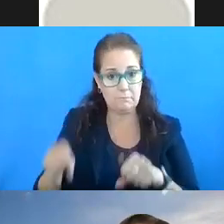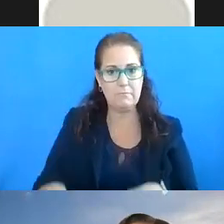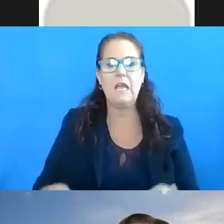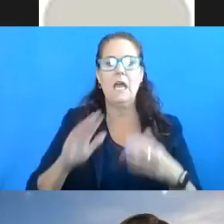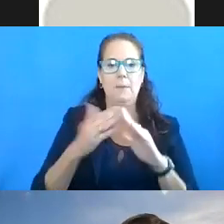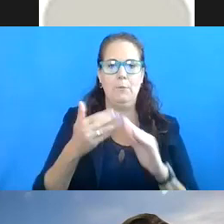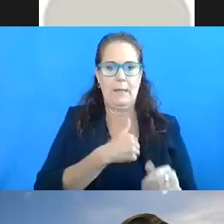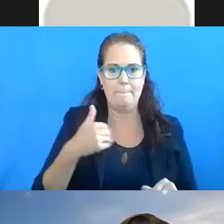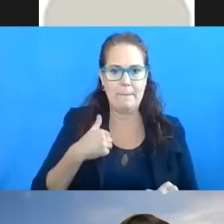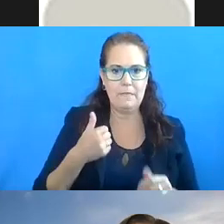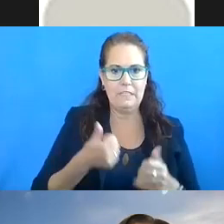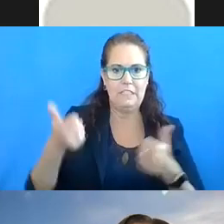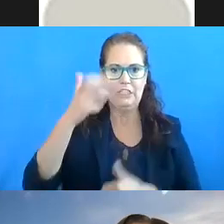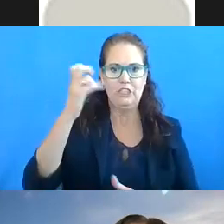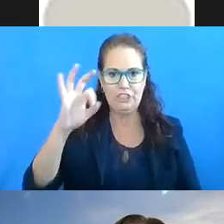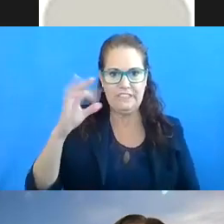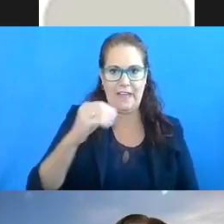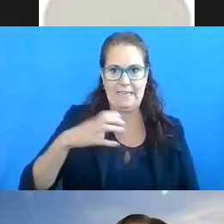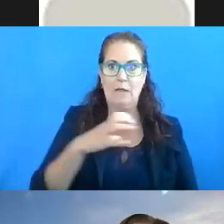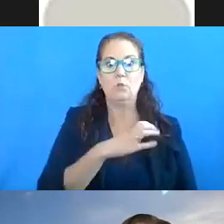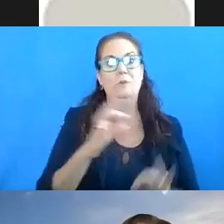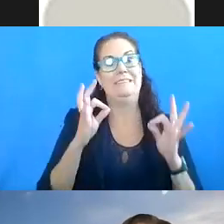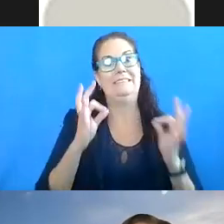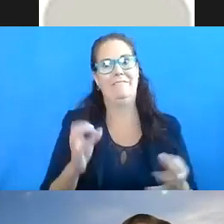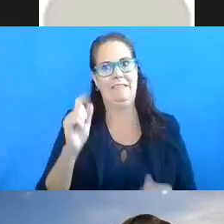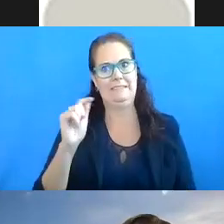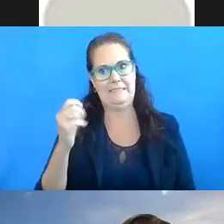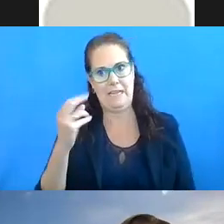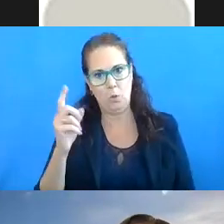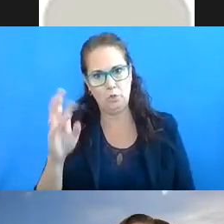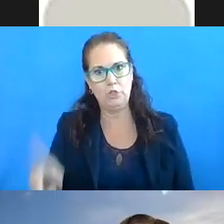Chief and Council. They are definitely stakeholders. Tribal Councils. Yes.